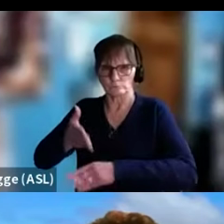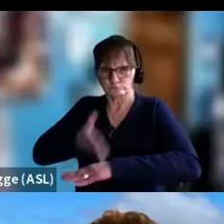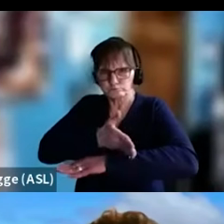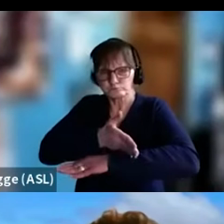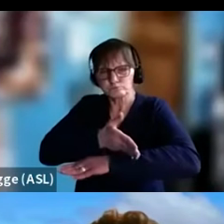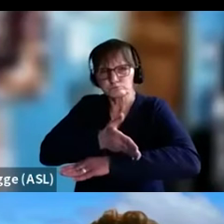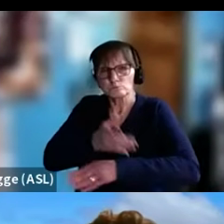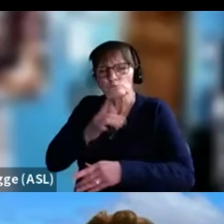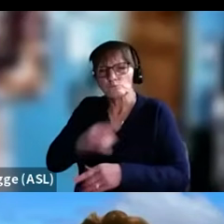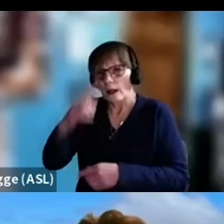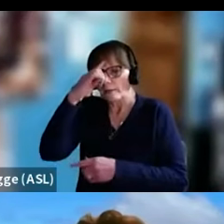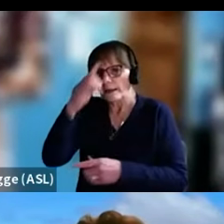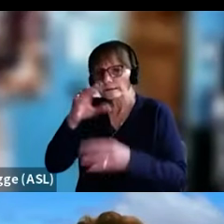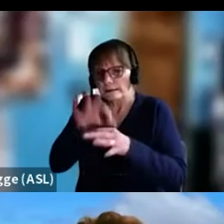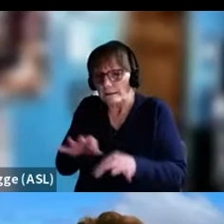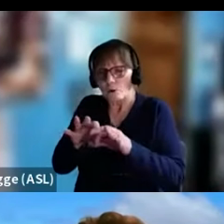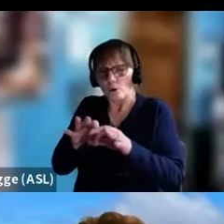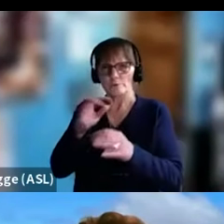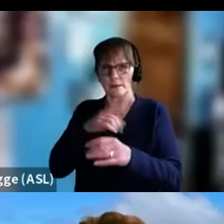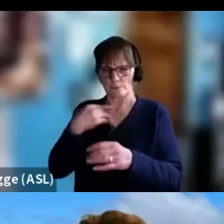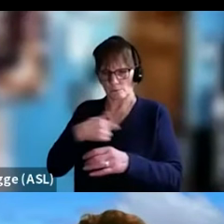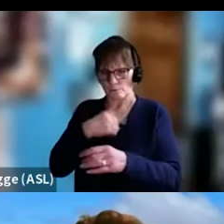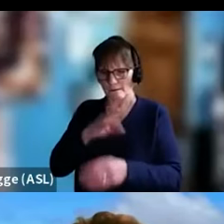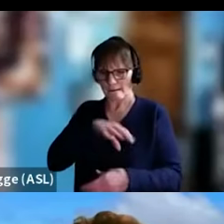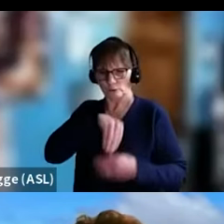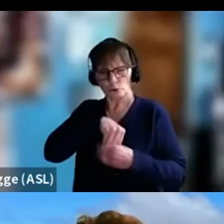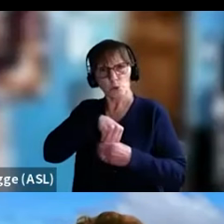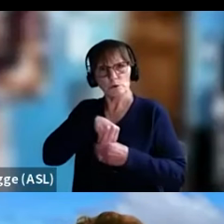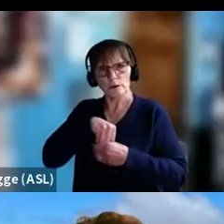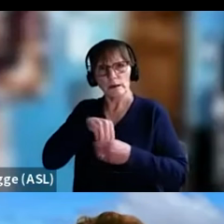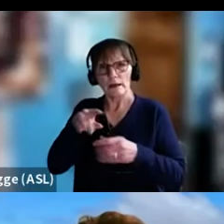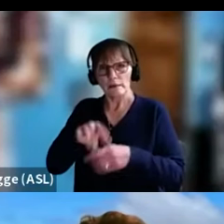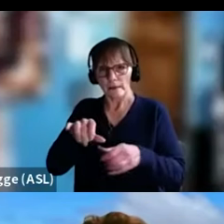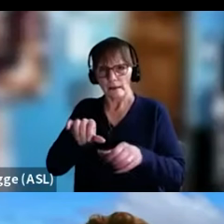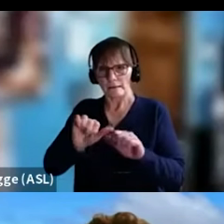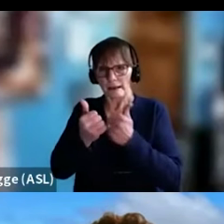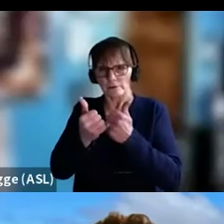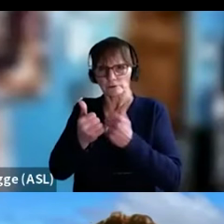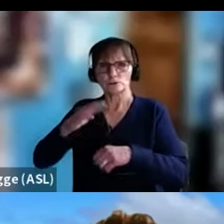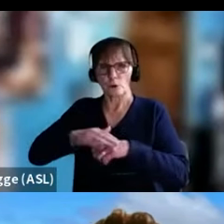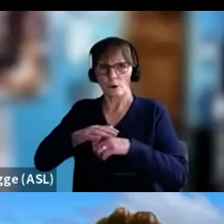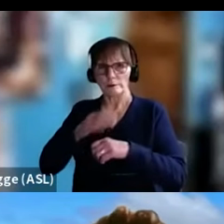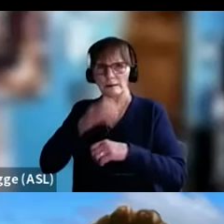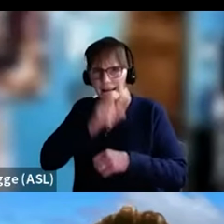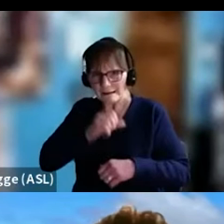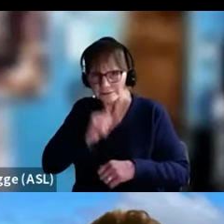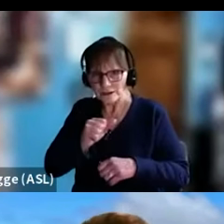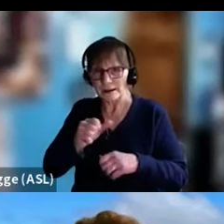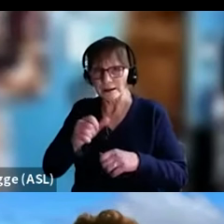I think that it's really important that we include the area agencies on aging, which are really the umbrella for the things